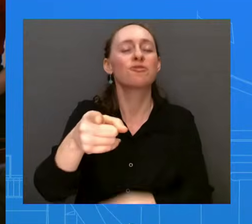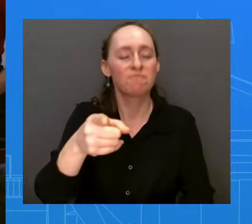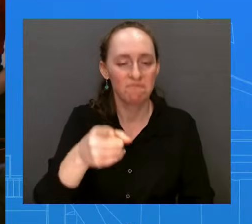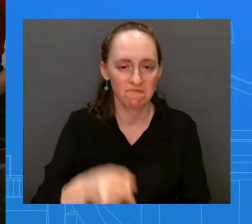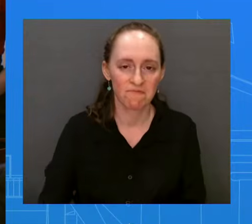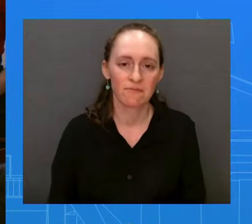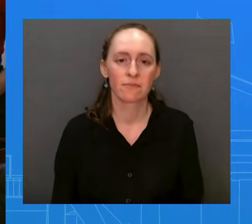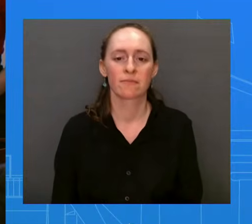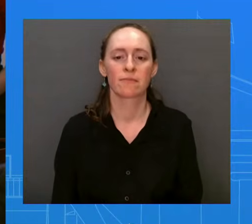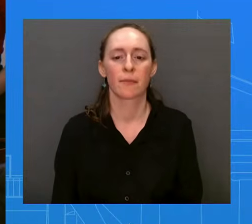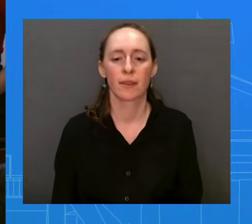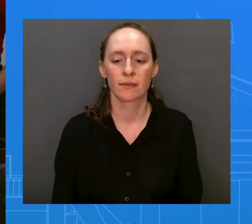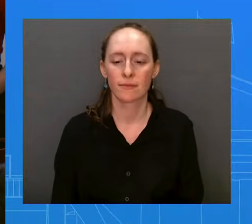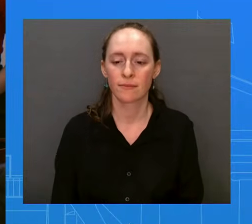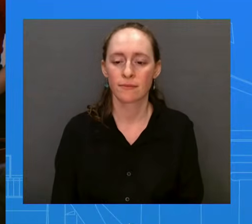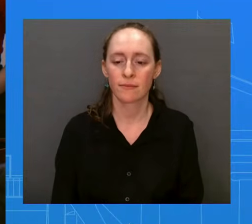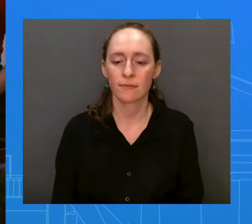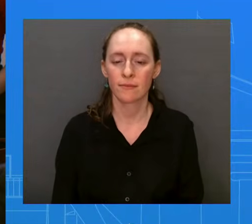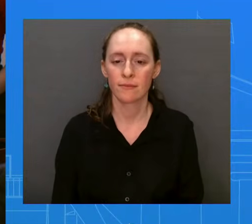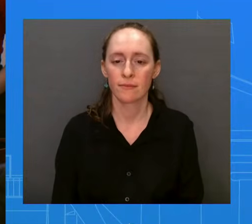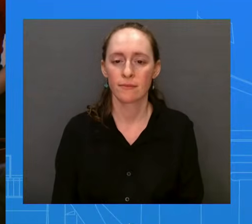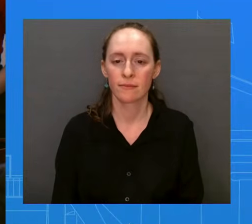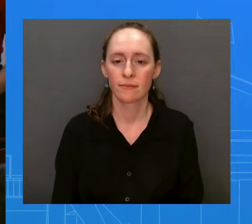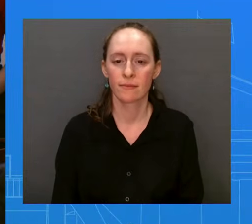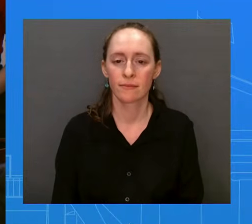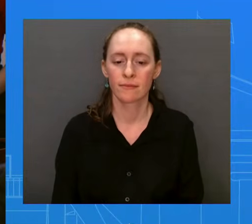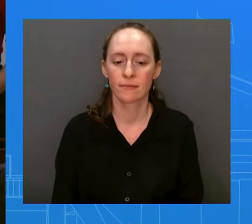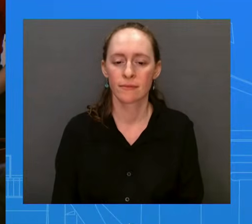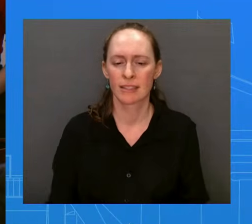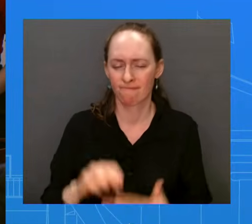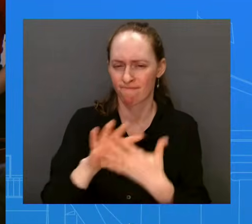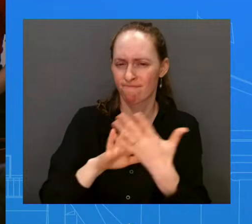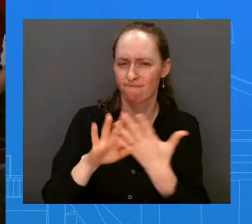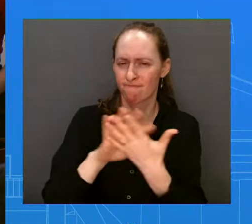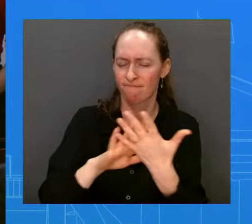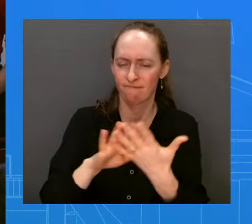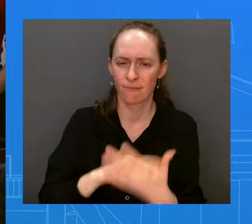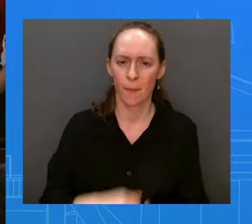But has there been a pos- -- Mr. Kirby: Nor are you going to find out. The Press: Well, has there been a posture